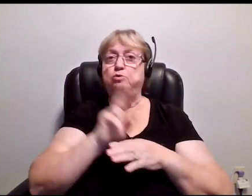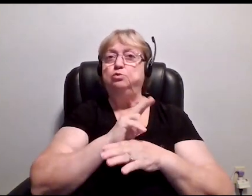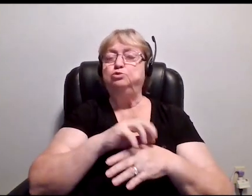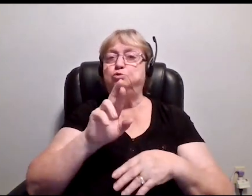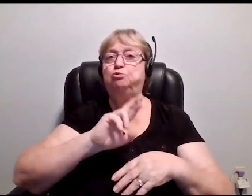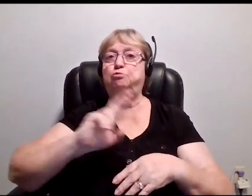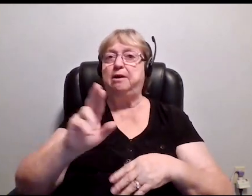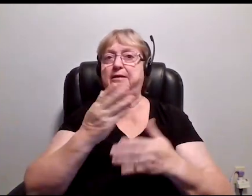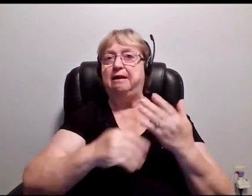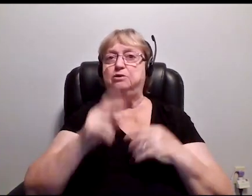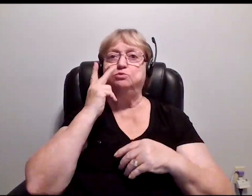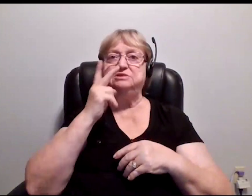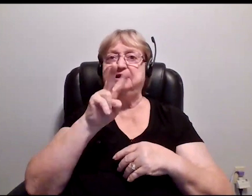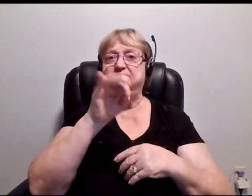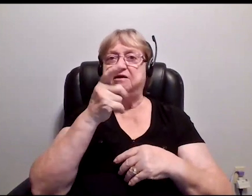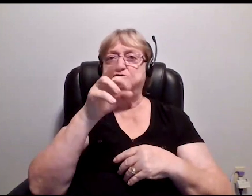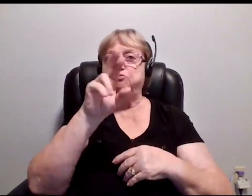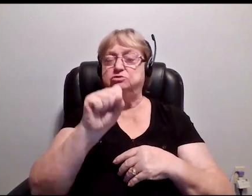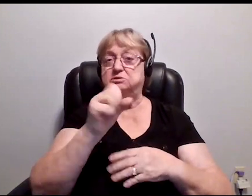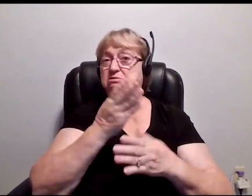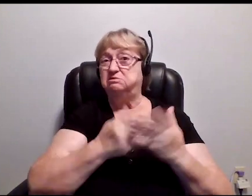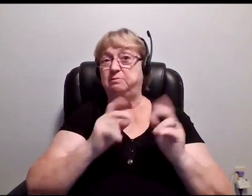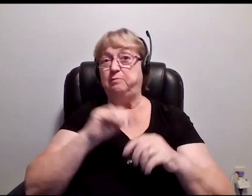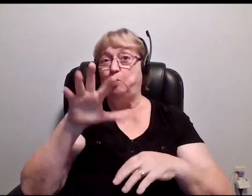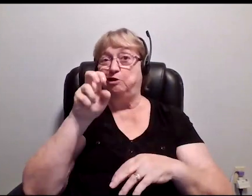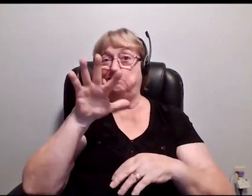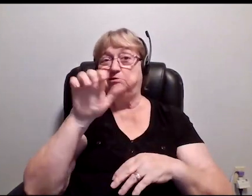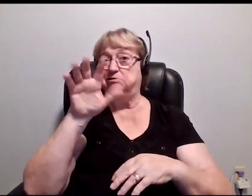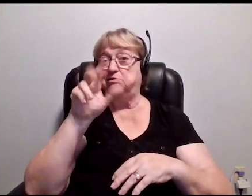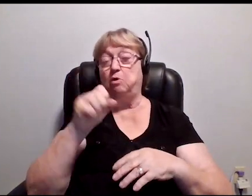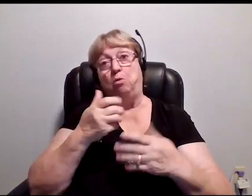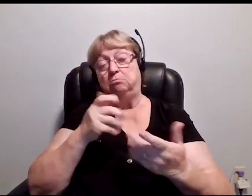Some folks don't have the dexterity or a right hand in order to utilize the right-hand rule.